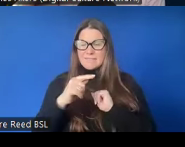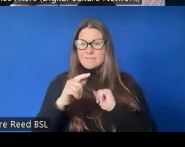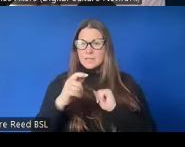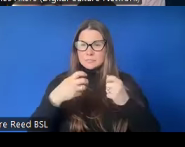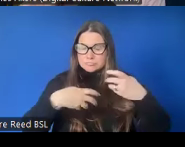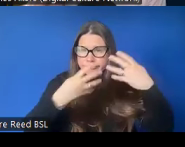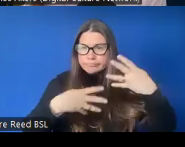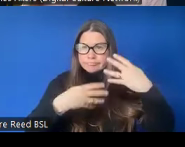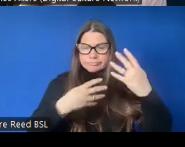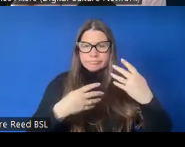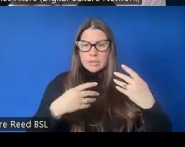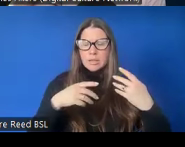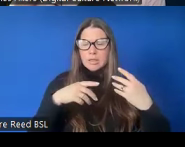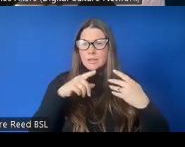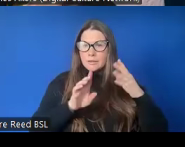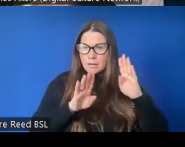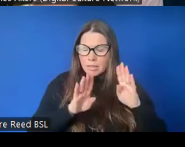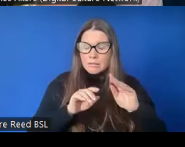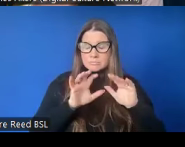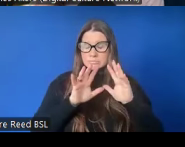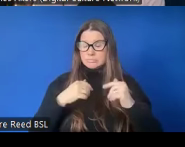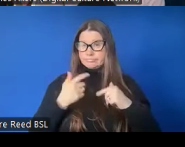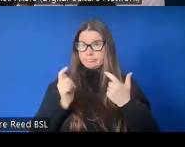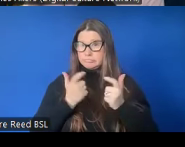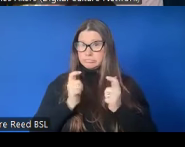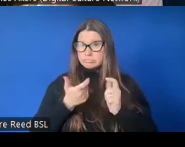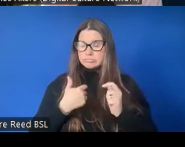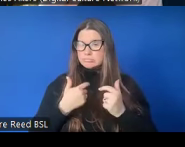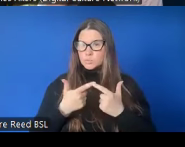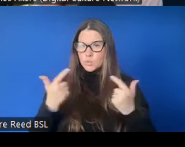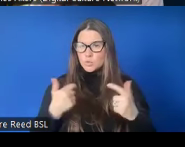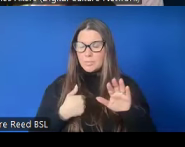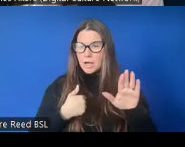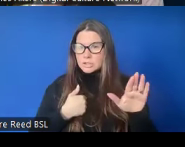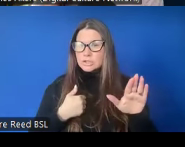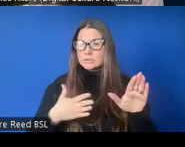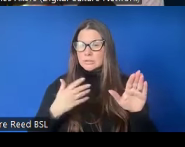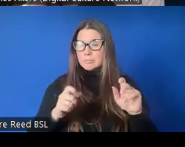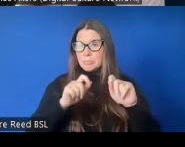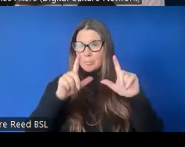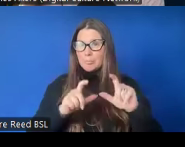on most of your devices, if you look at where the options are for the little pop-ups of where the chat and things are coming up,